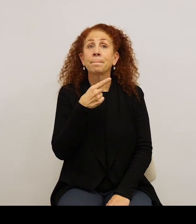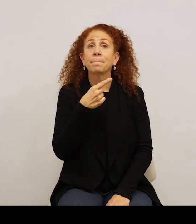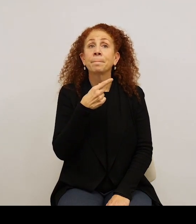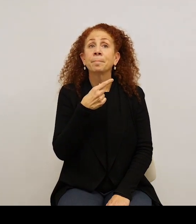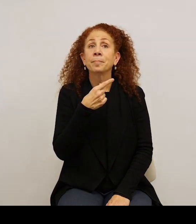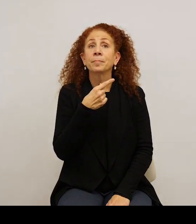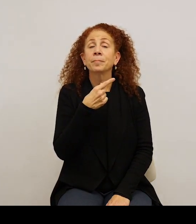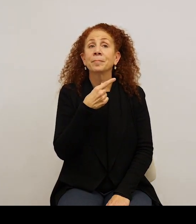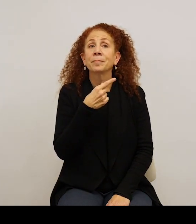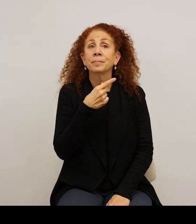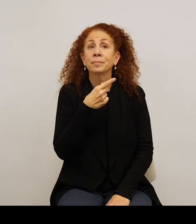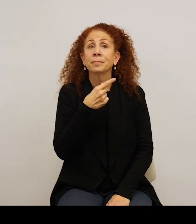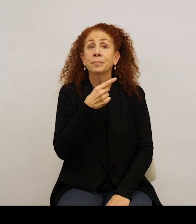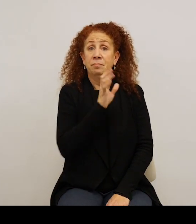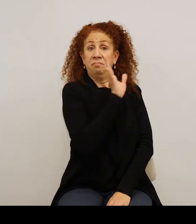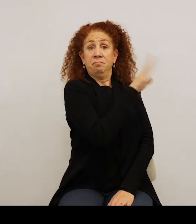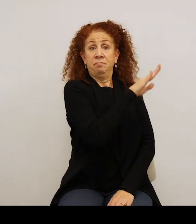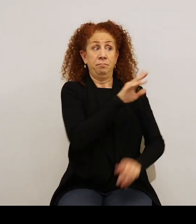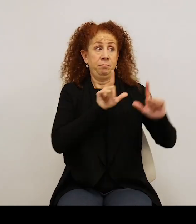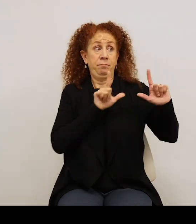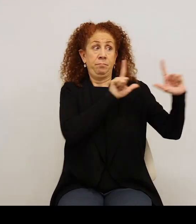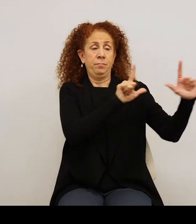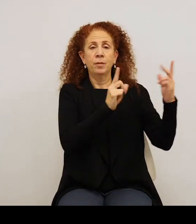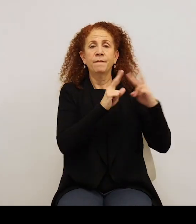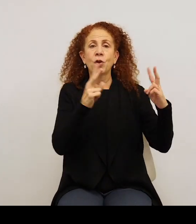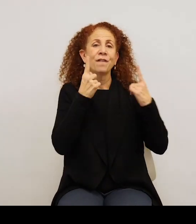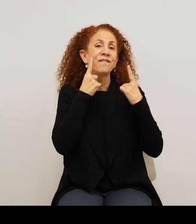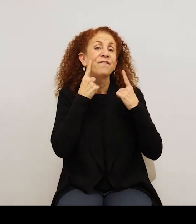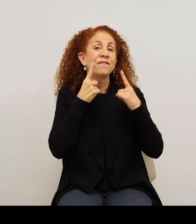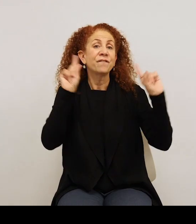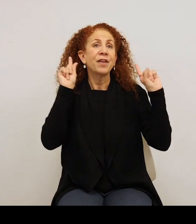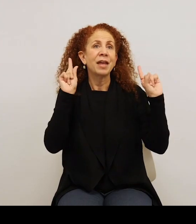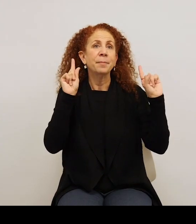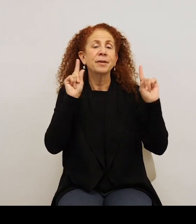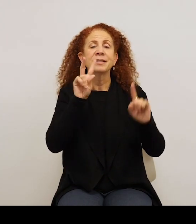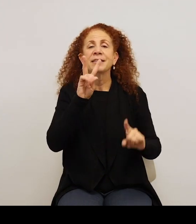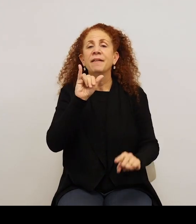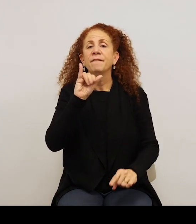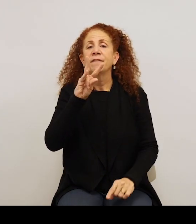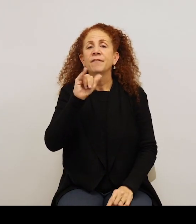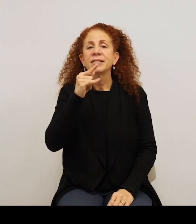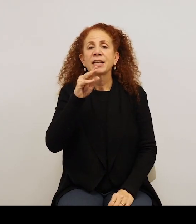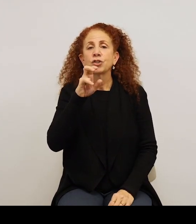a very famous vivisectionist of the 19th century,